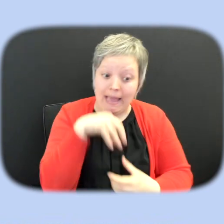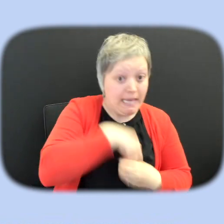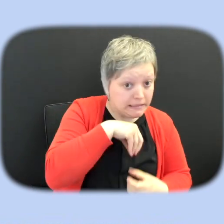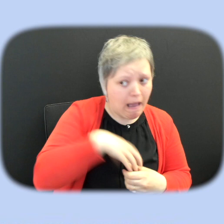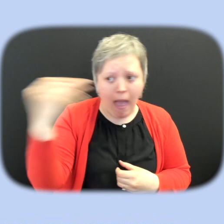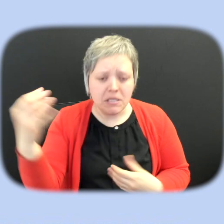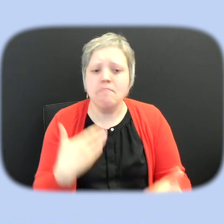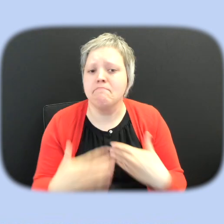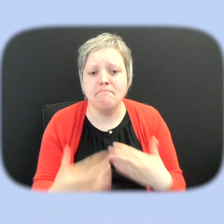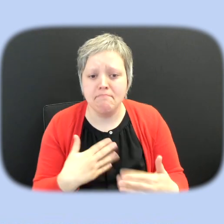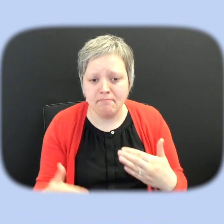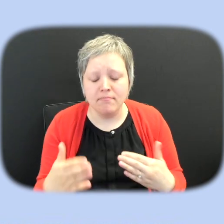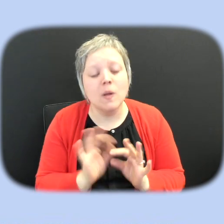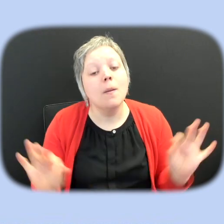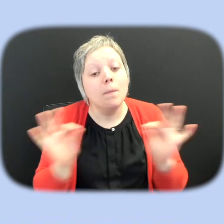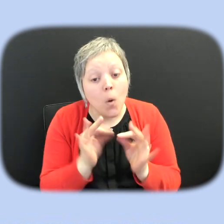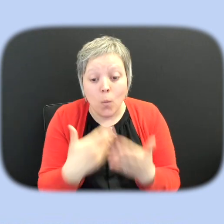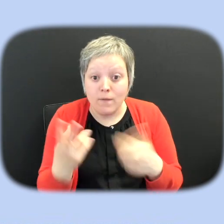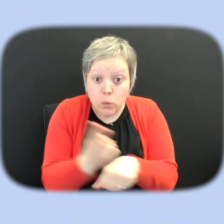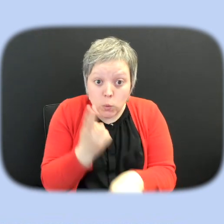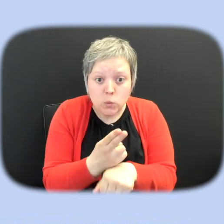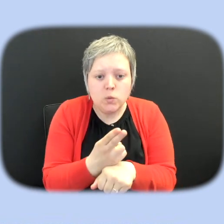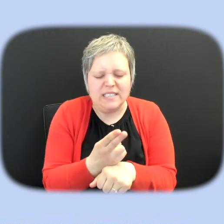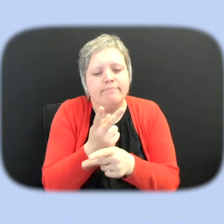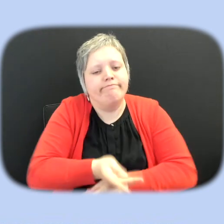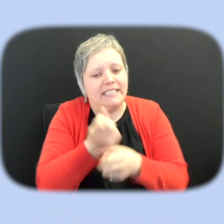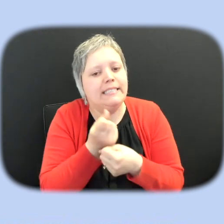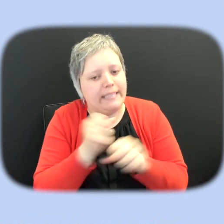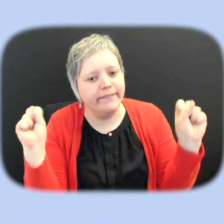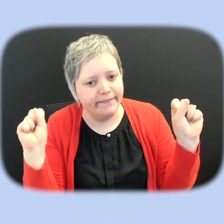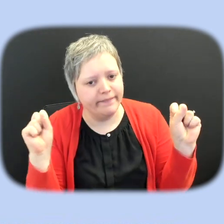you're using for your child. We don't want anybody to get hurt. Please don't hesitate to contact